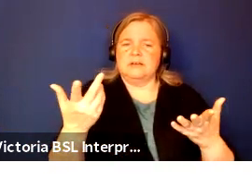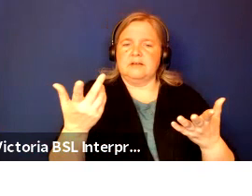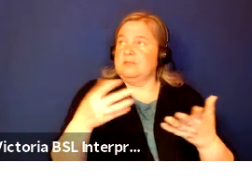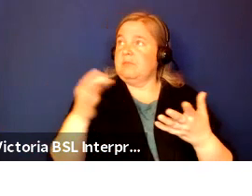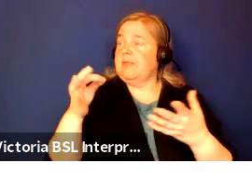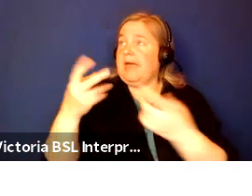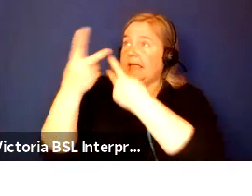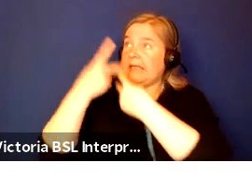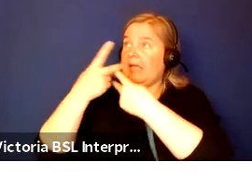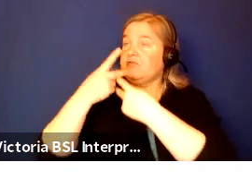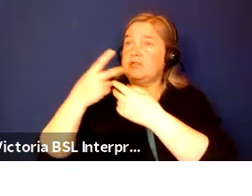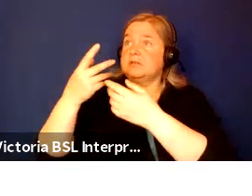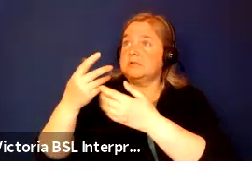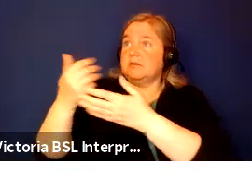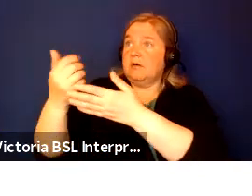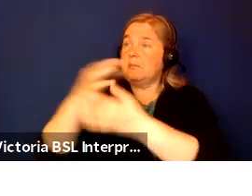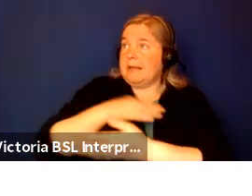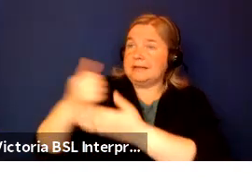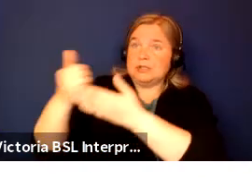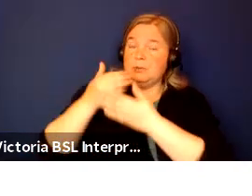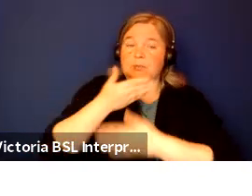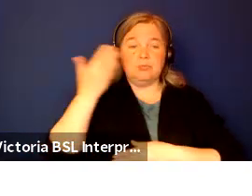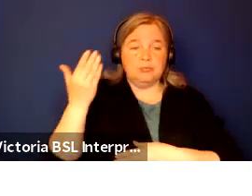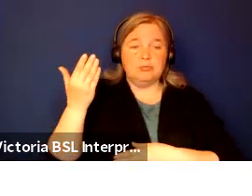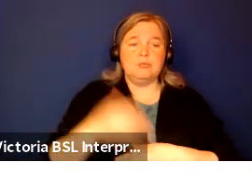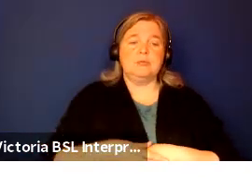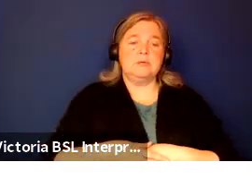support but all persons with disabilities do not